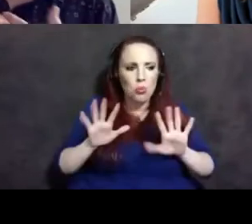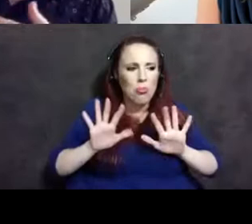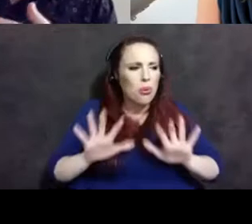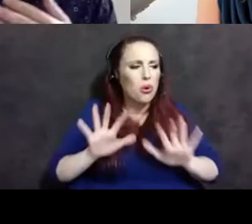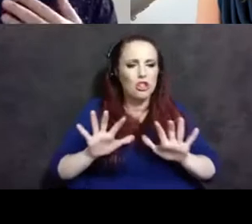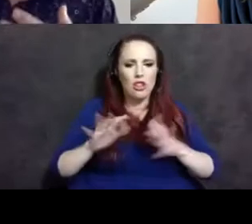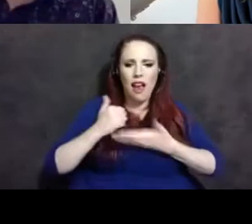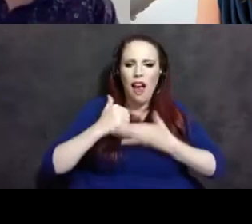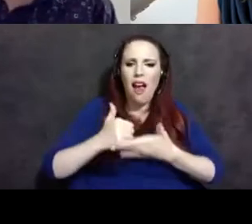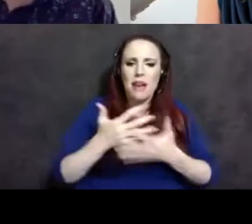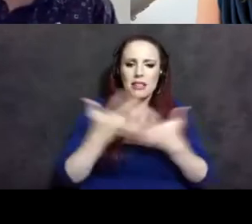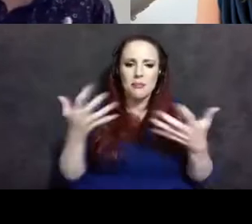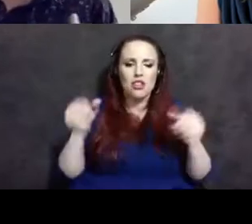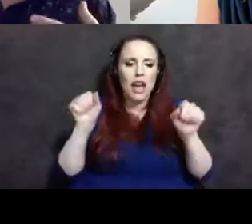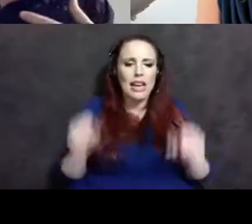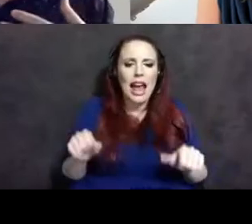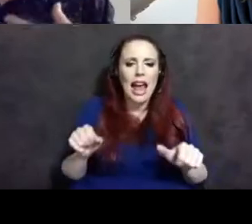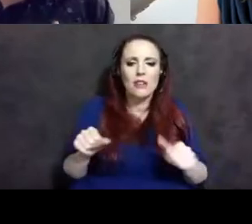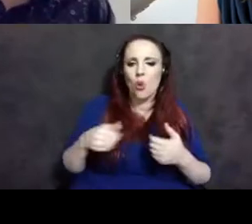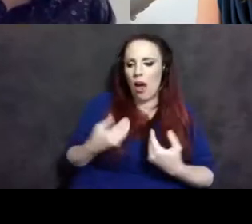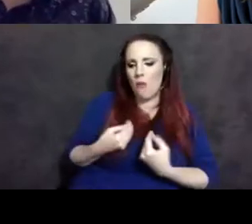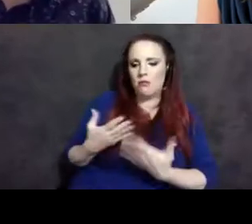What can I do for other generations to continue?